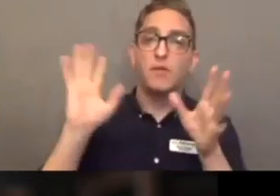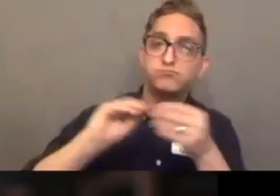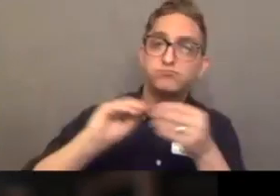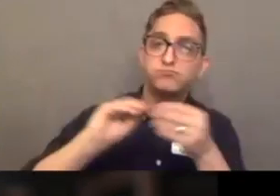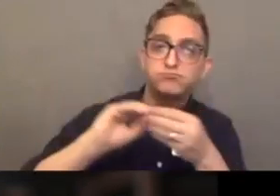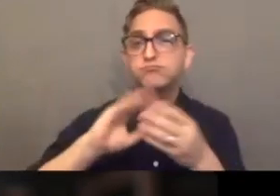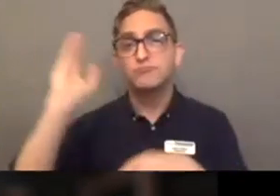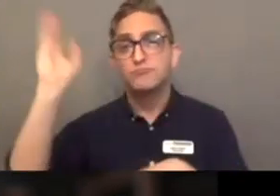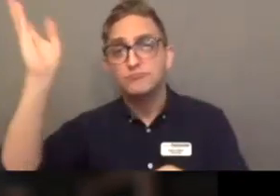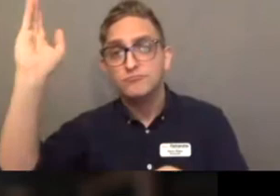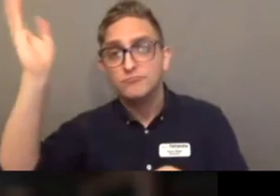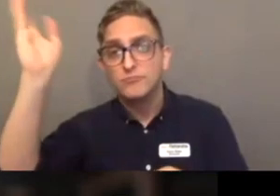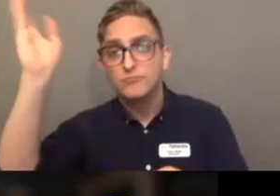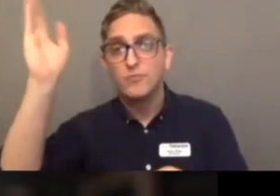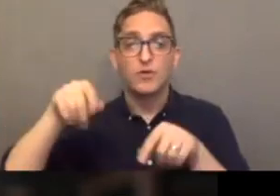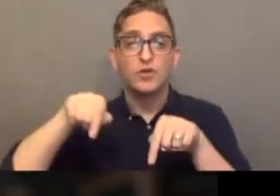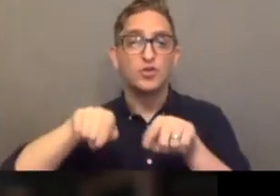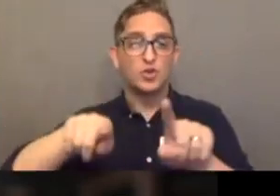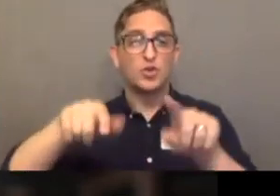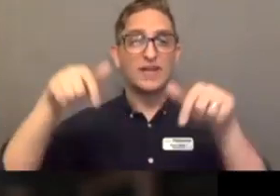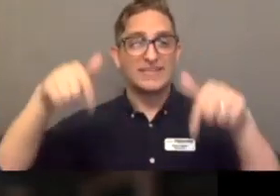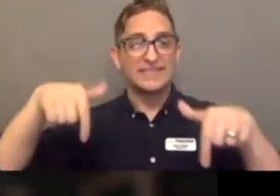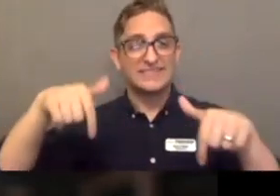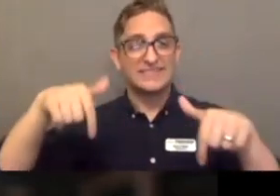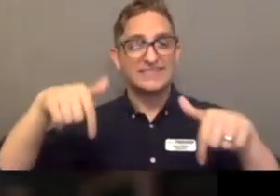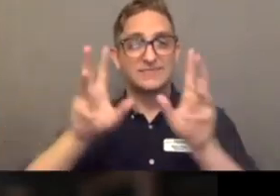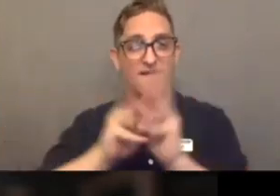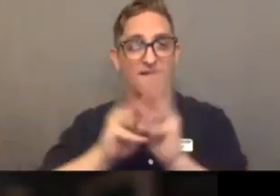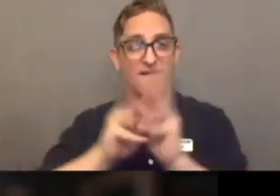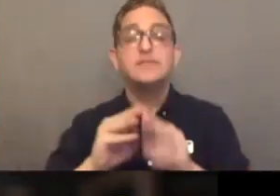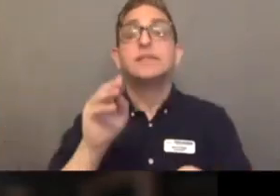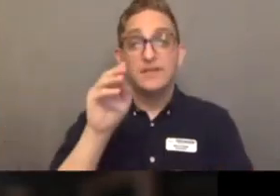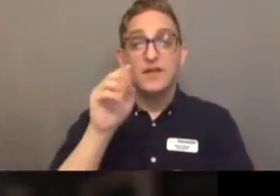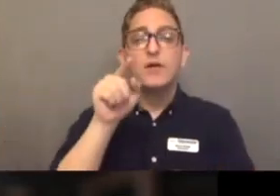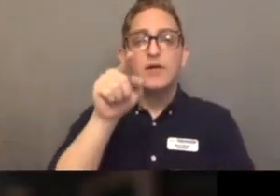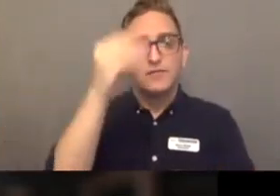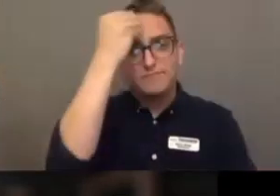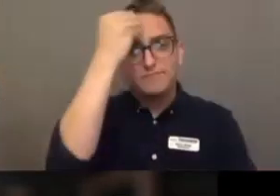rest of this series, you keep that in mind. This is not something we do special. This